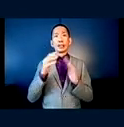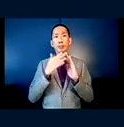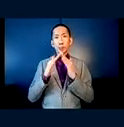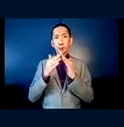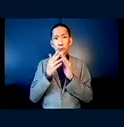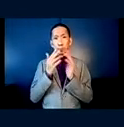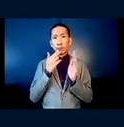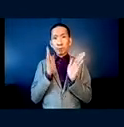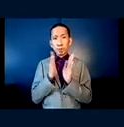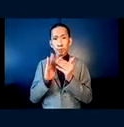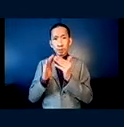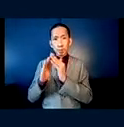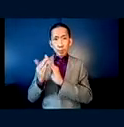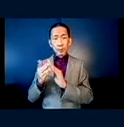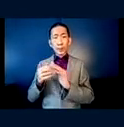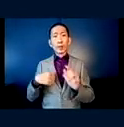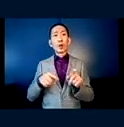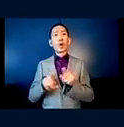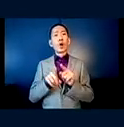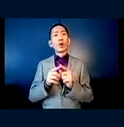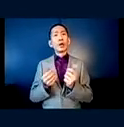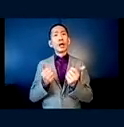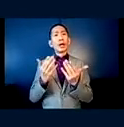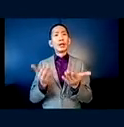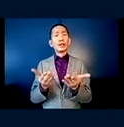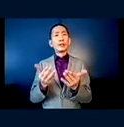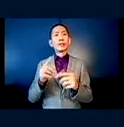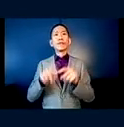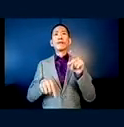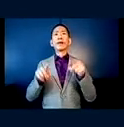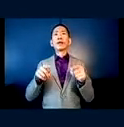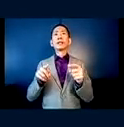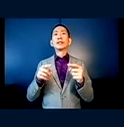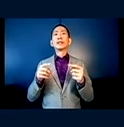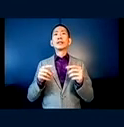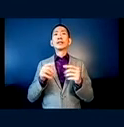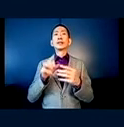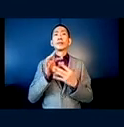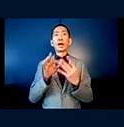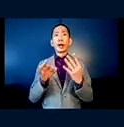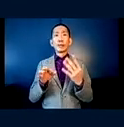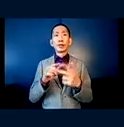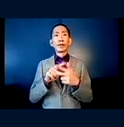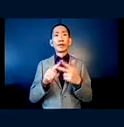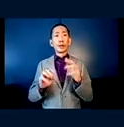AND THEN ON TOP OF THAT WE